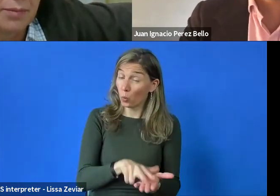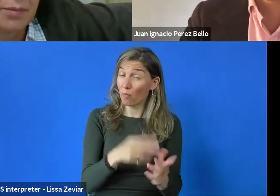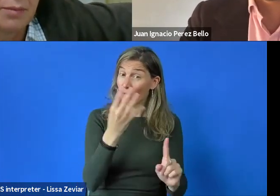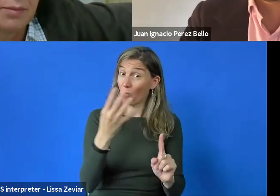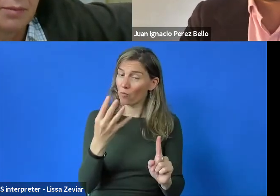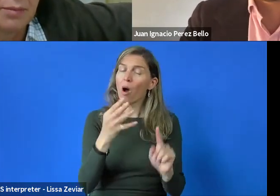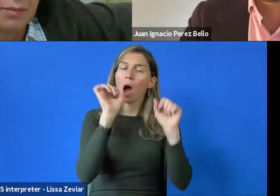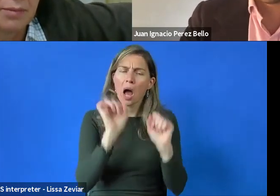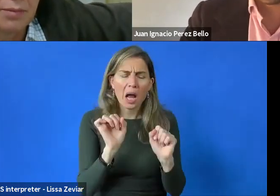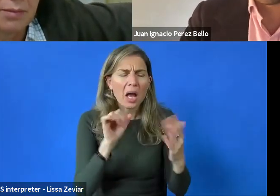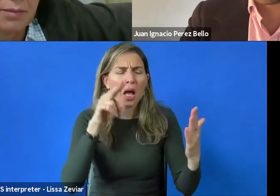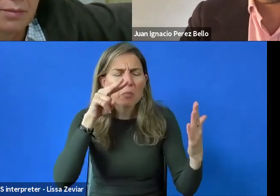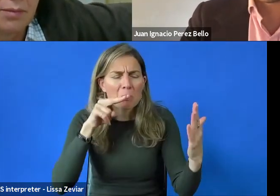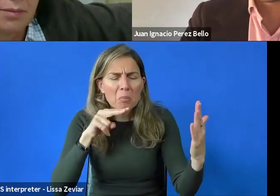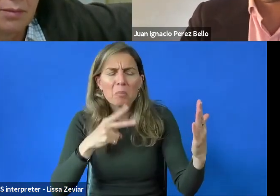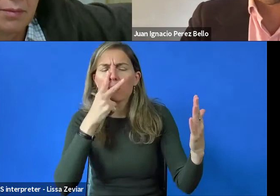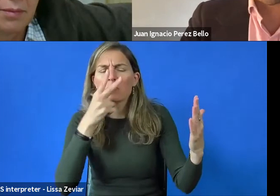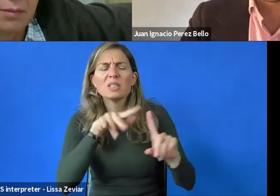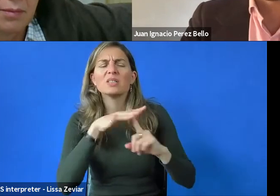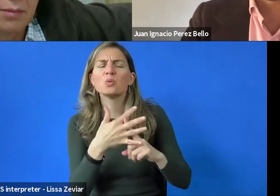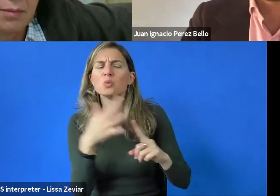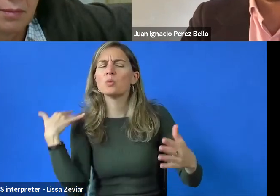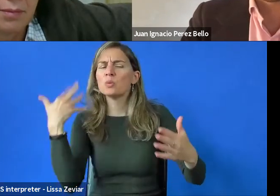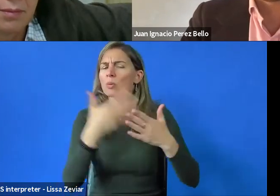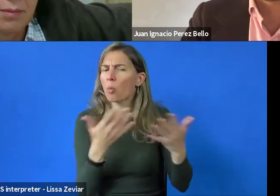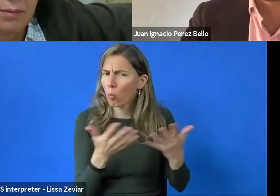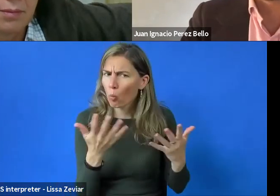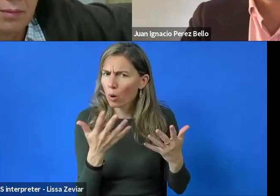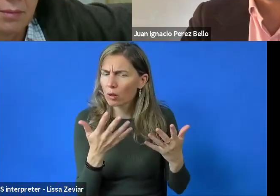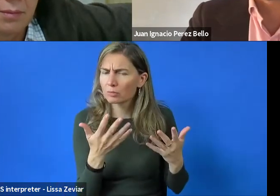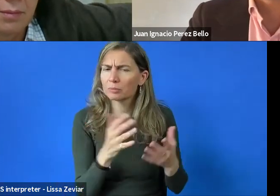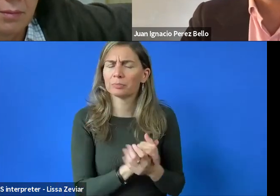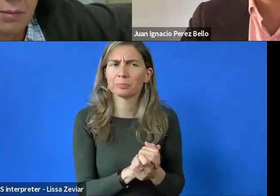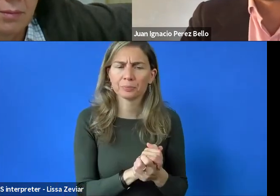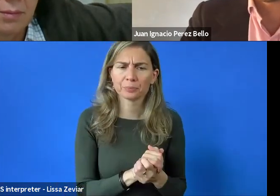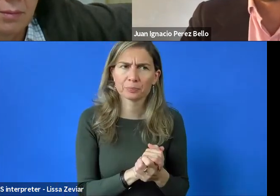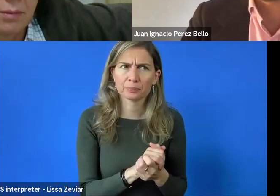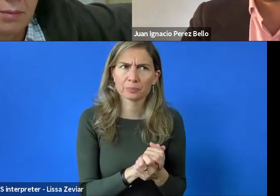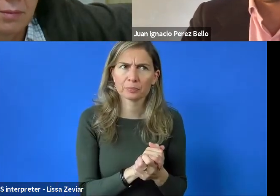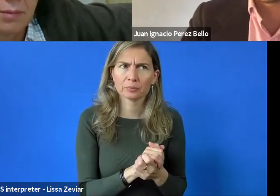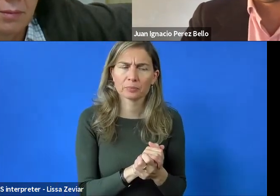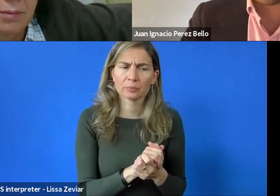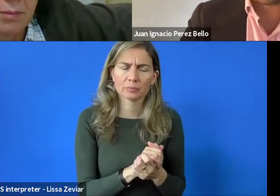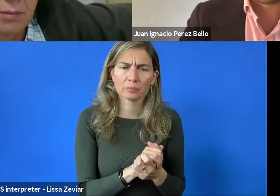And for each of those cases, there is a summary of views adopted